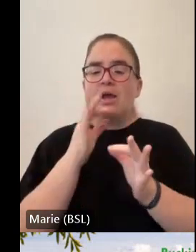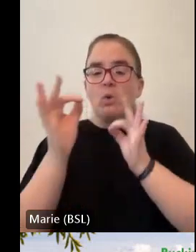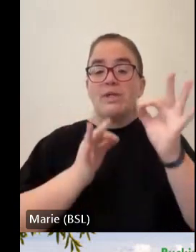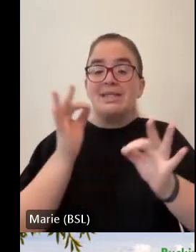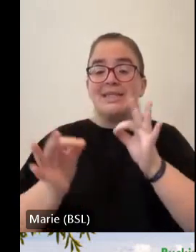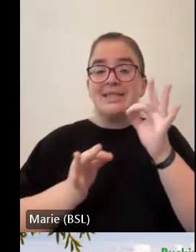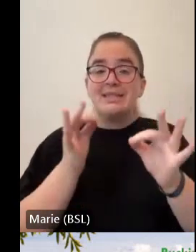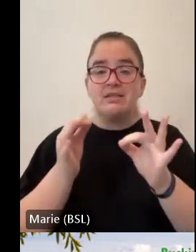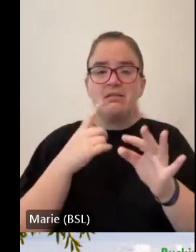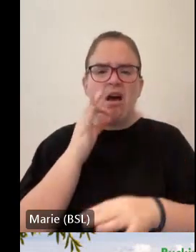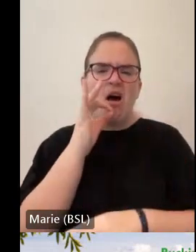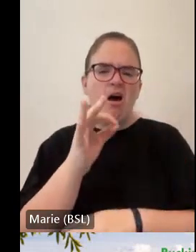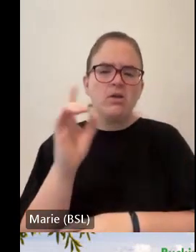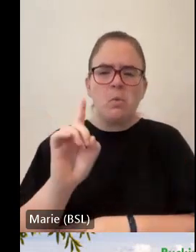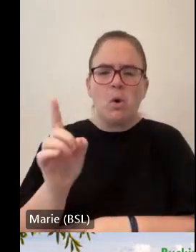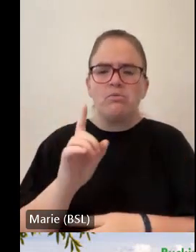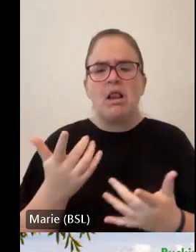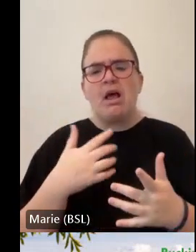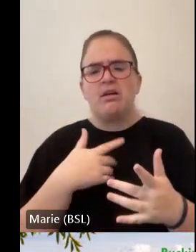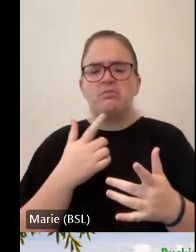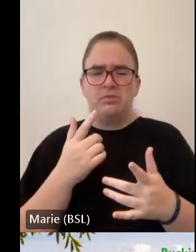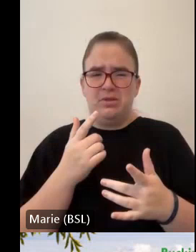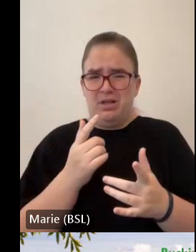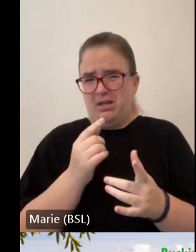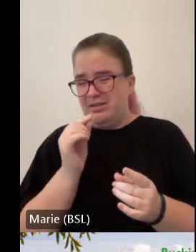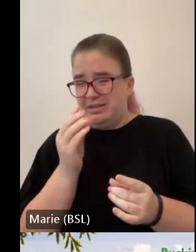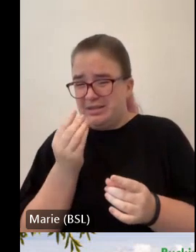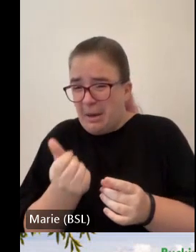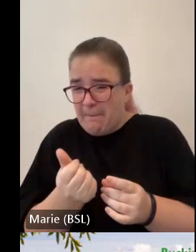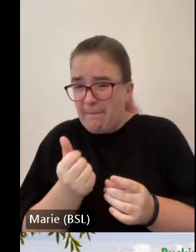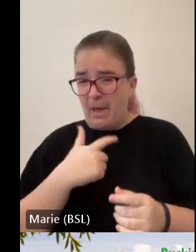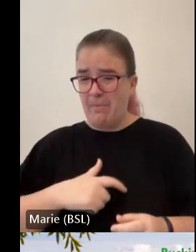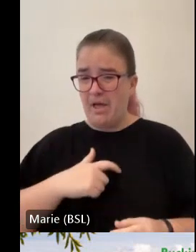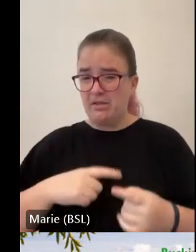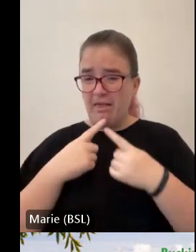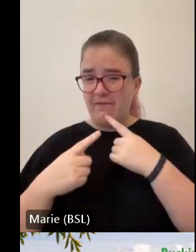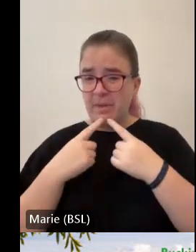they're asking for even remotely personal information is don't go there.